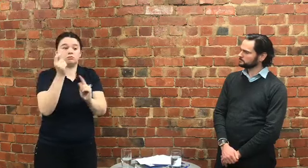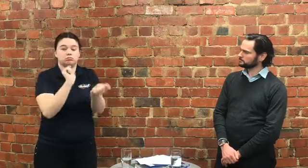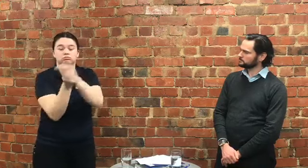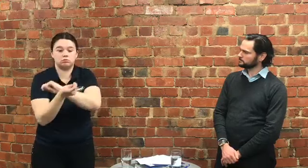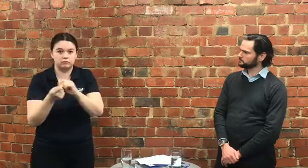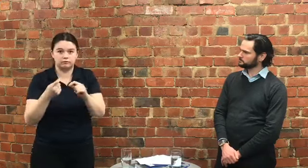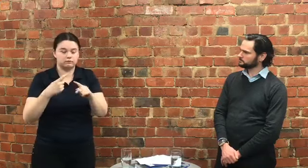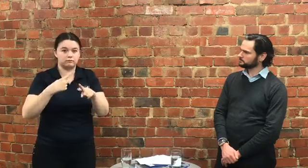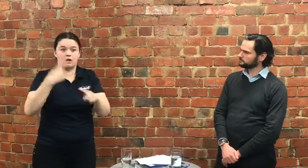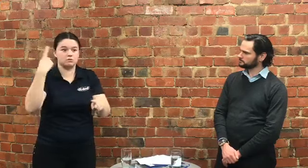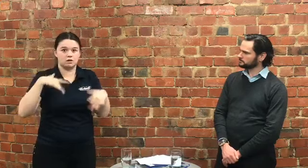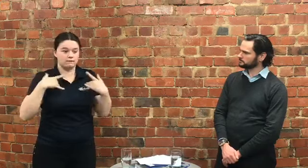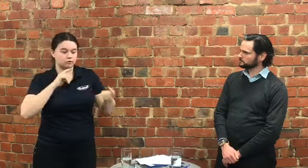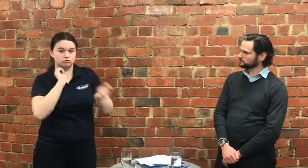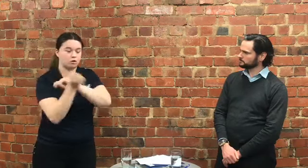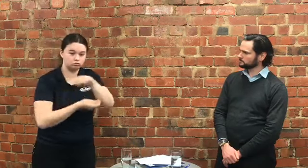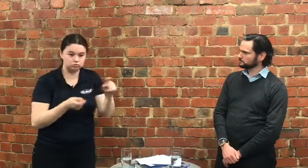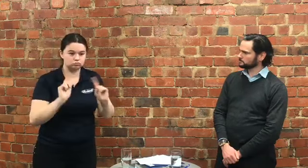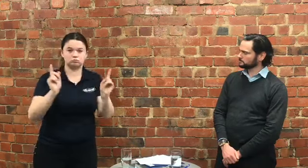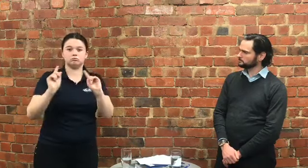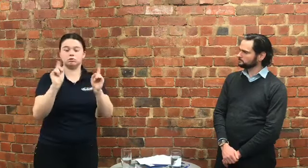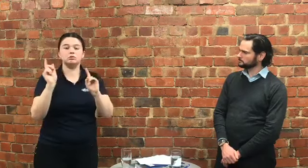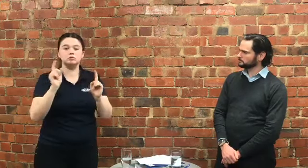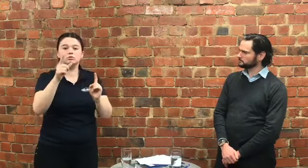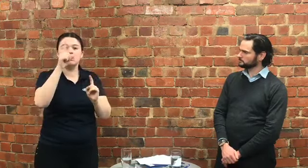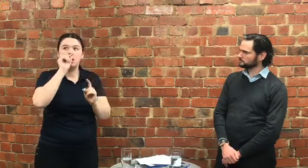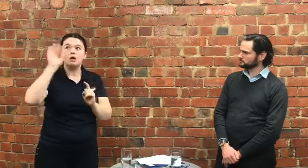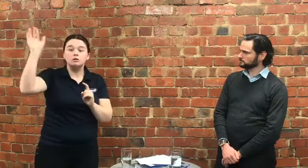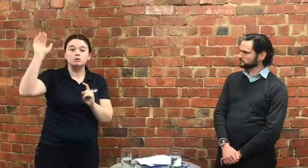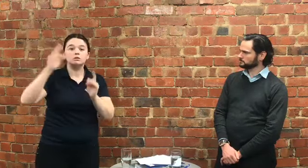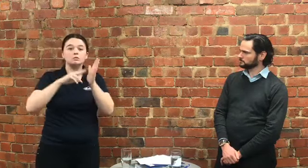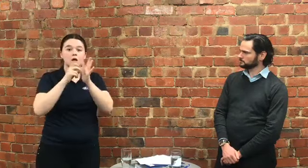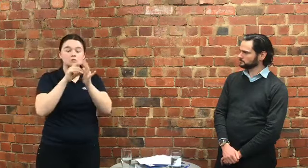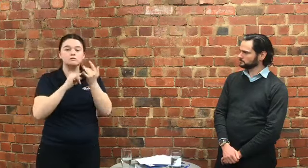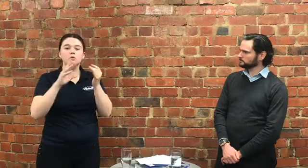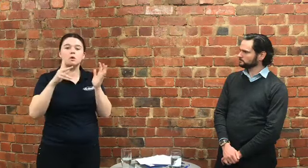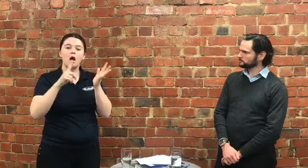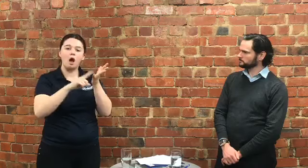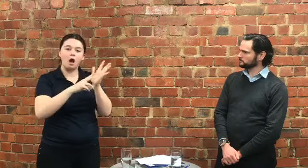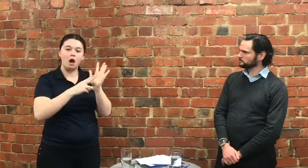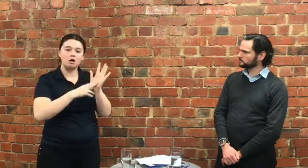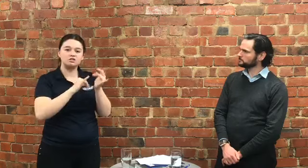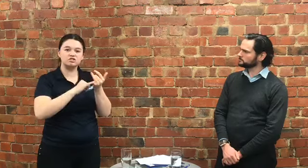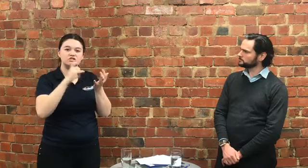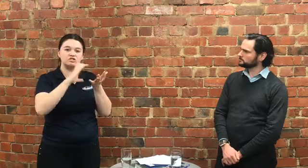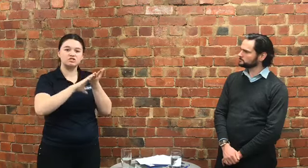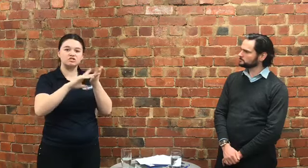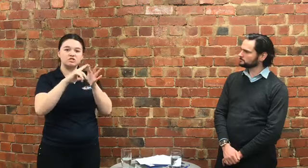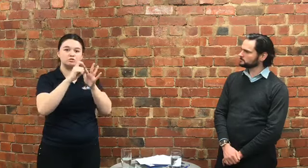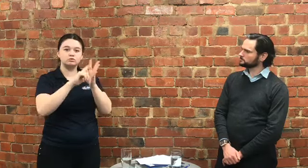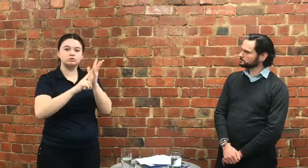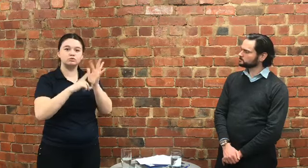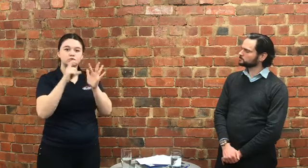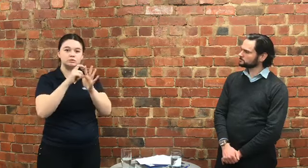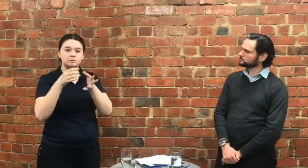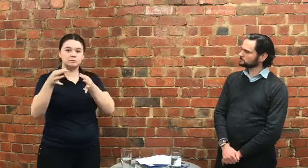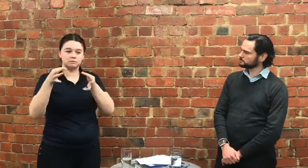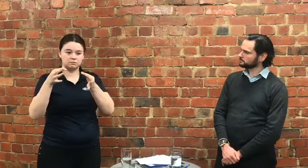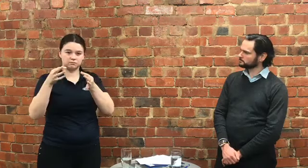or moved to a different area. So, if your life circumstances have dramatically changed you can ask the NDIS for what's called